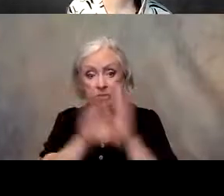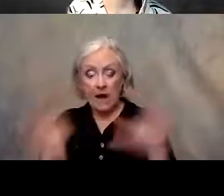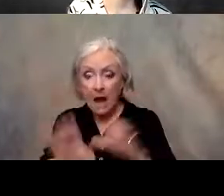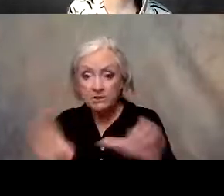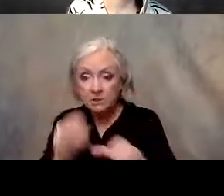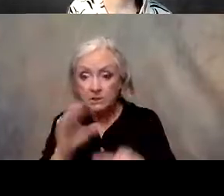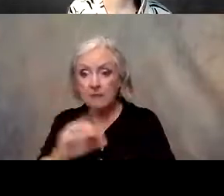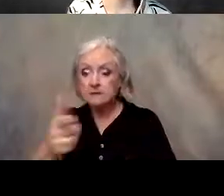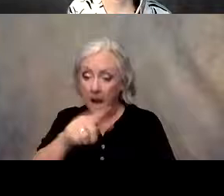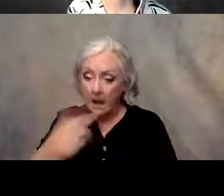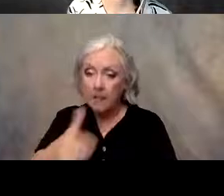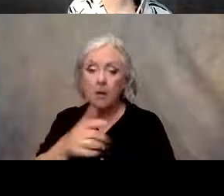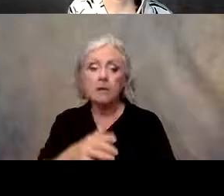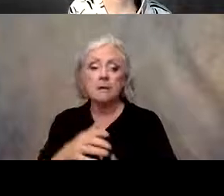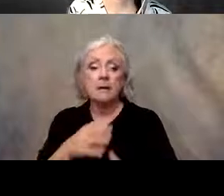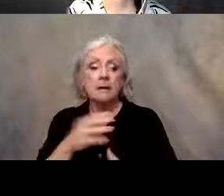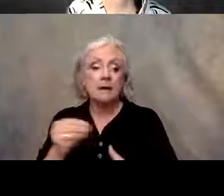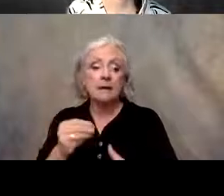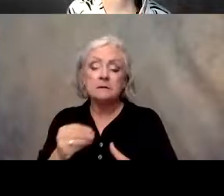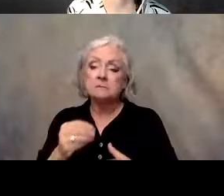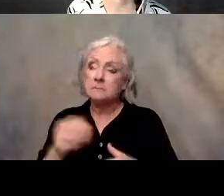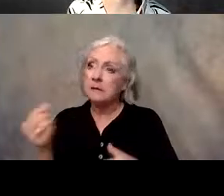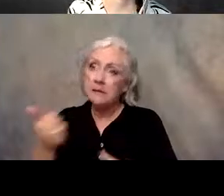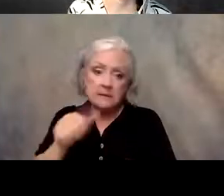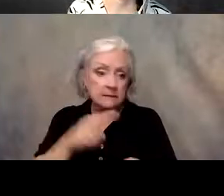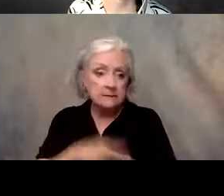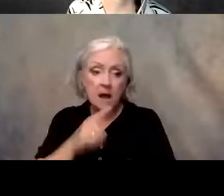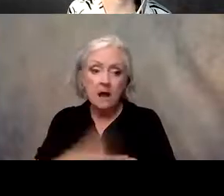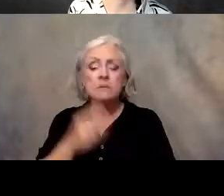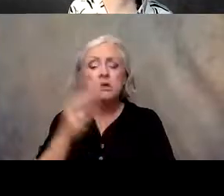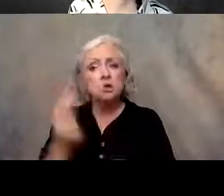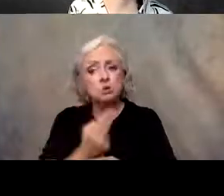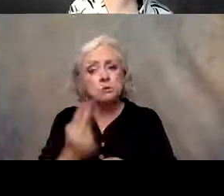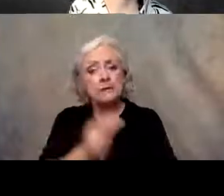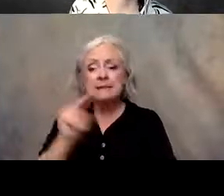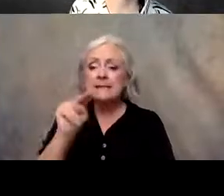And of course, at any time it's possible native speakers are used for this work.